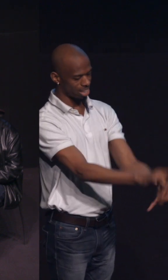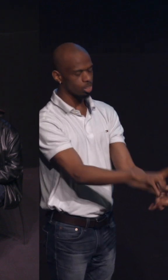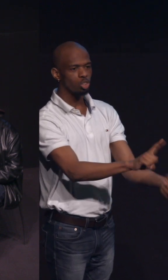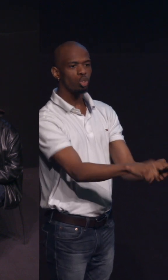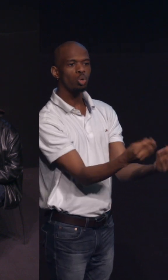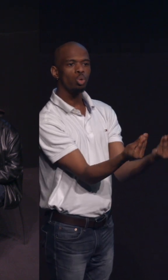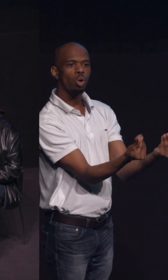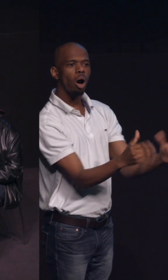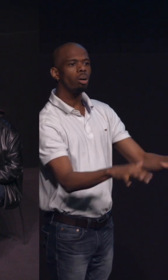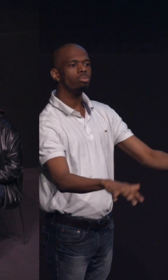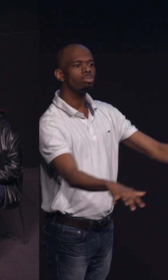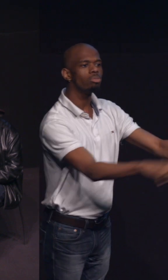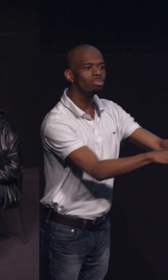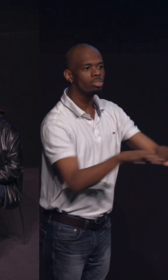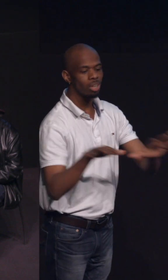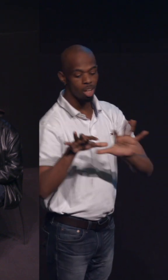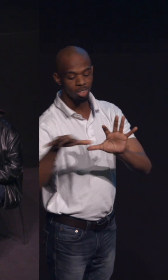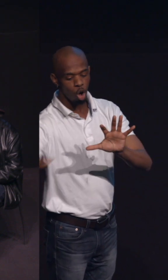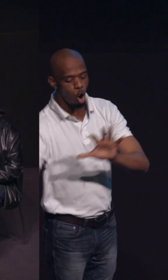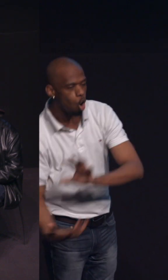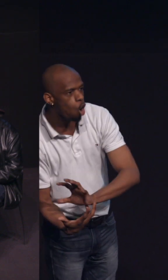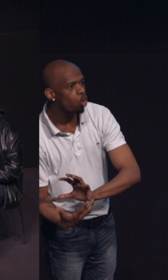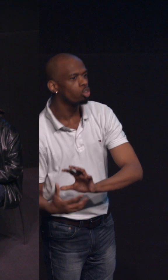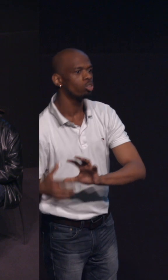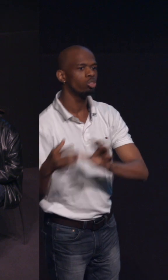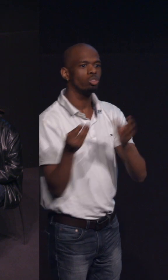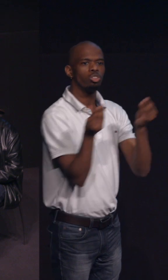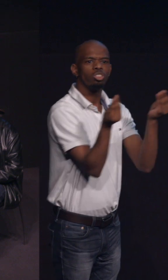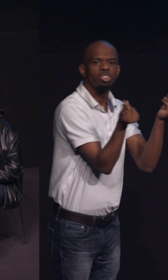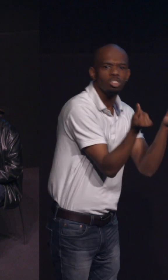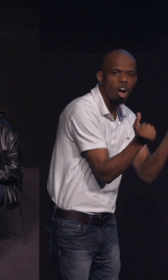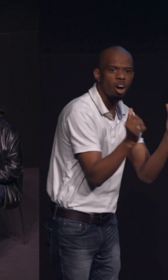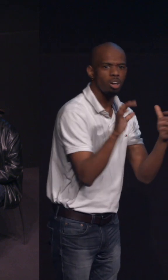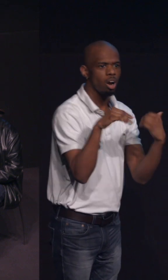why it's important to actually know how to,